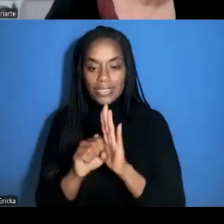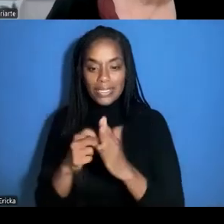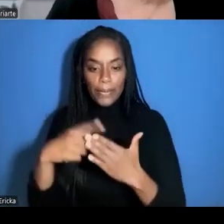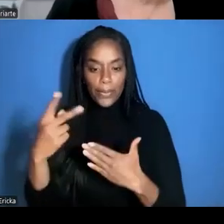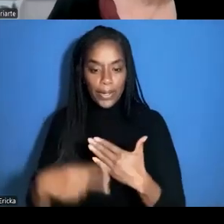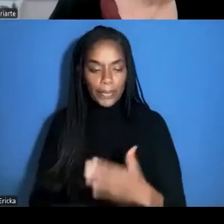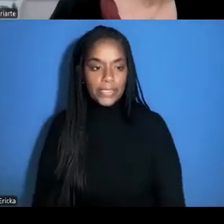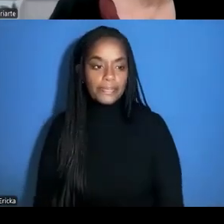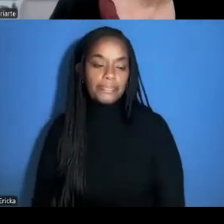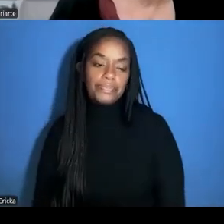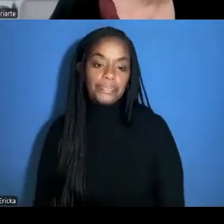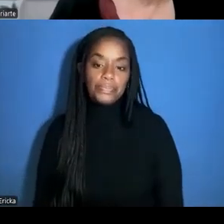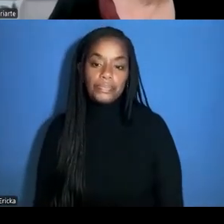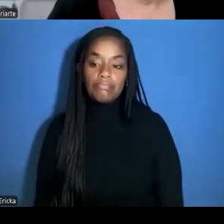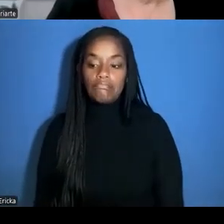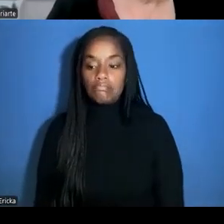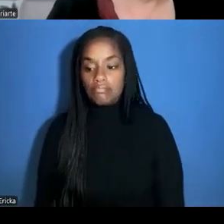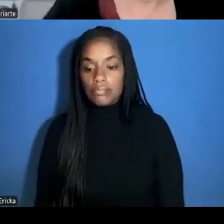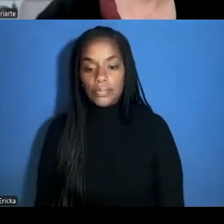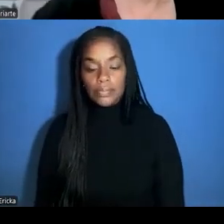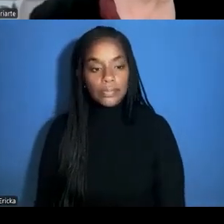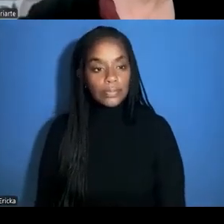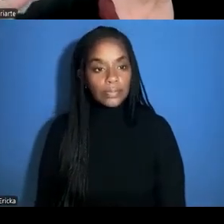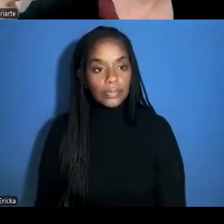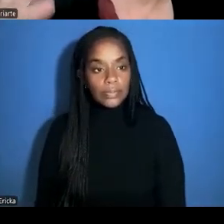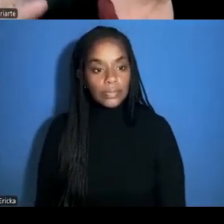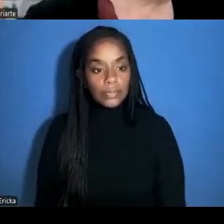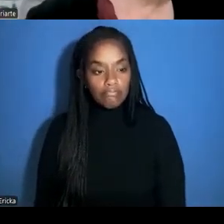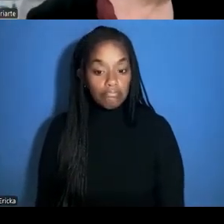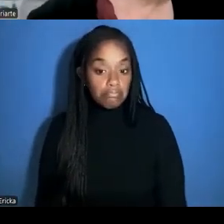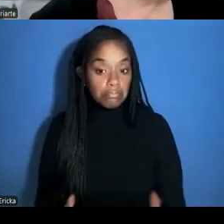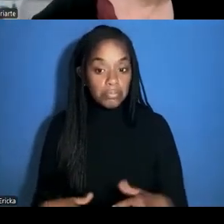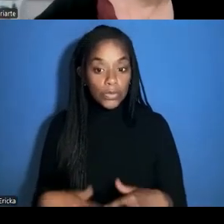So let's say I want to compare I think you can compare up to three states at a time.